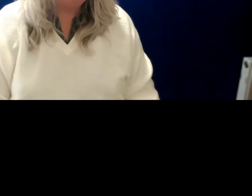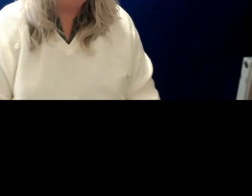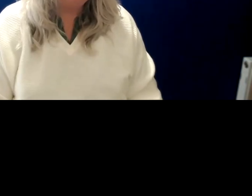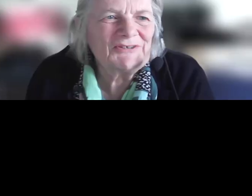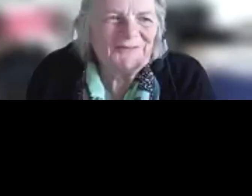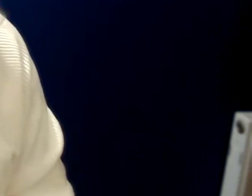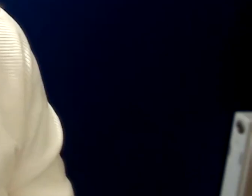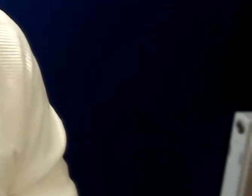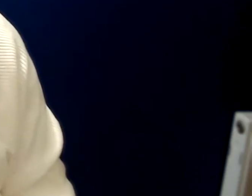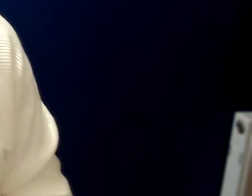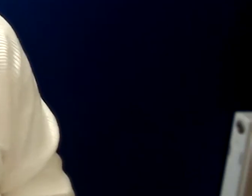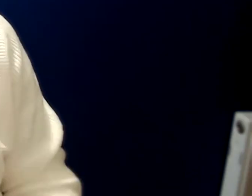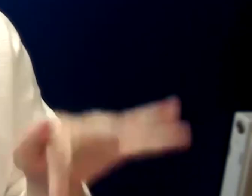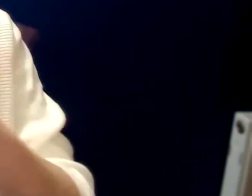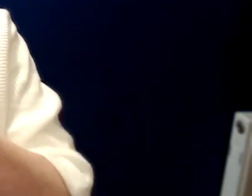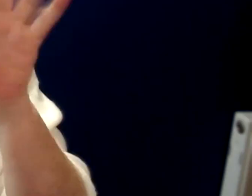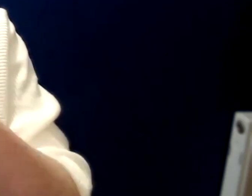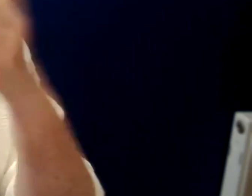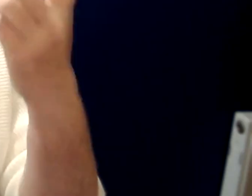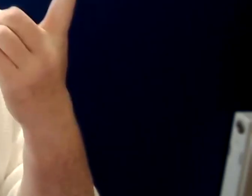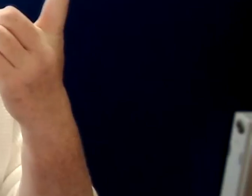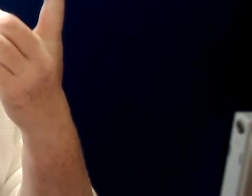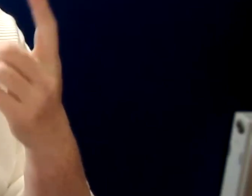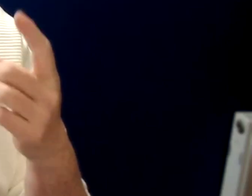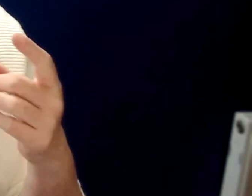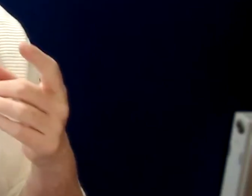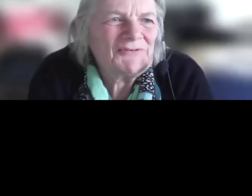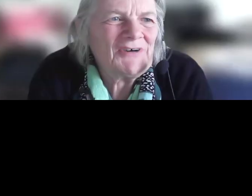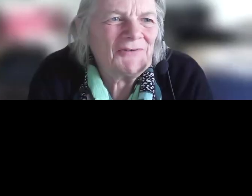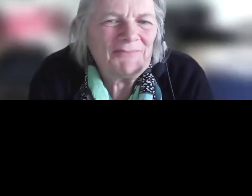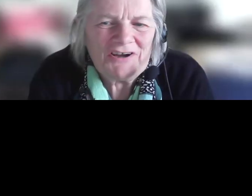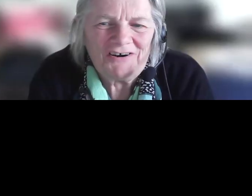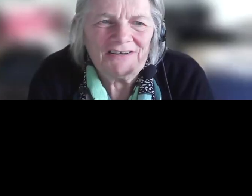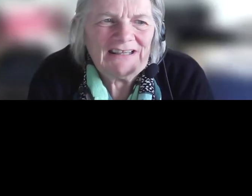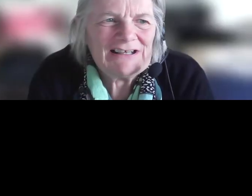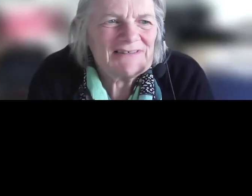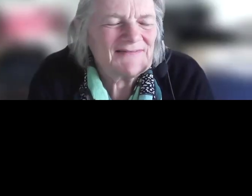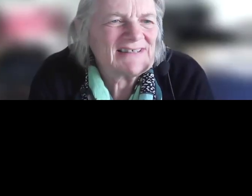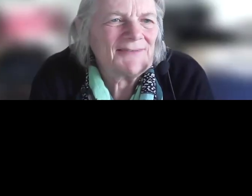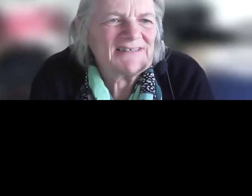Good afternoon everyone I'm delighted to welcome you today to our webinar on Inclusive Steps: